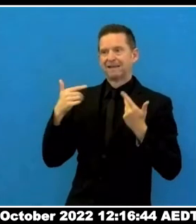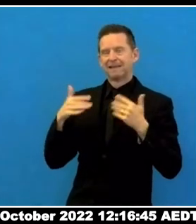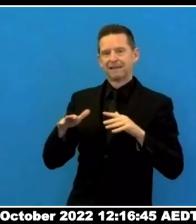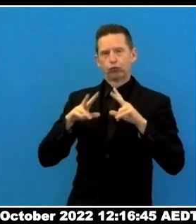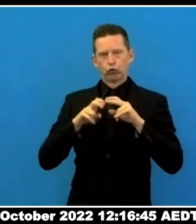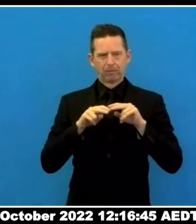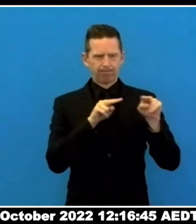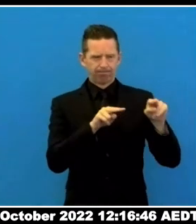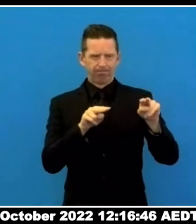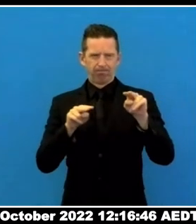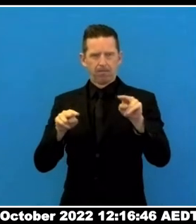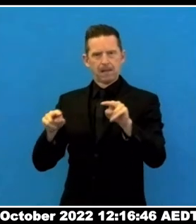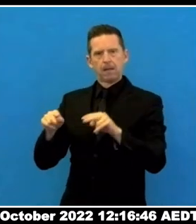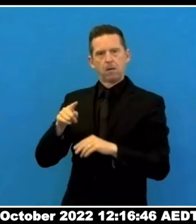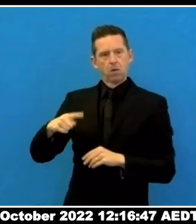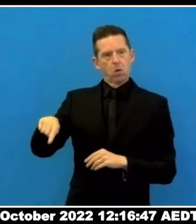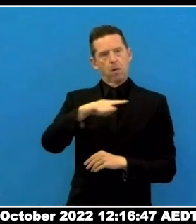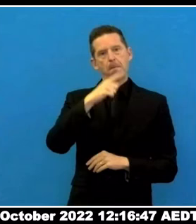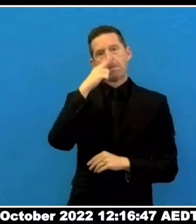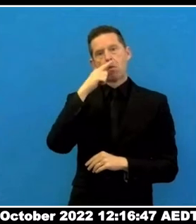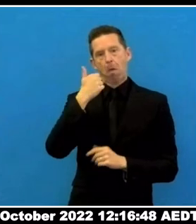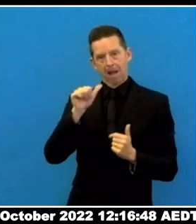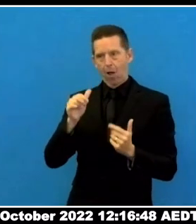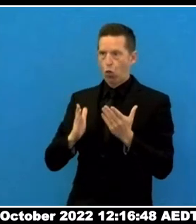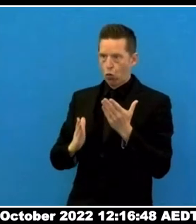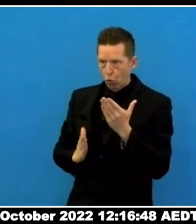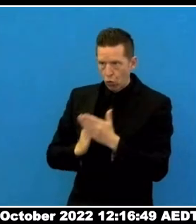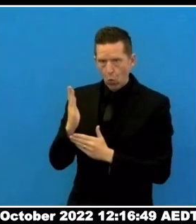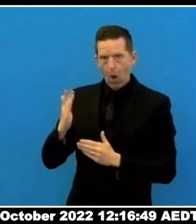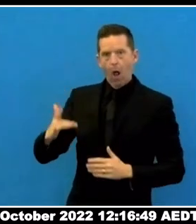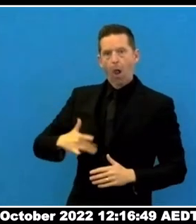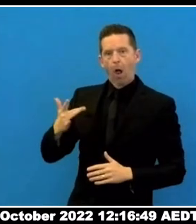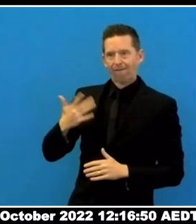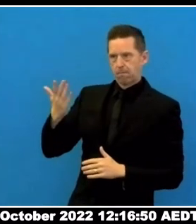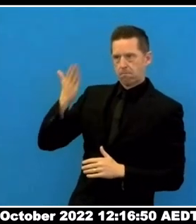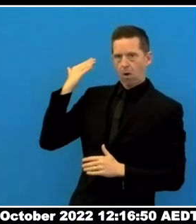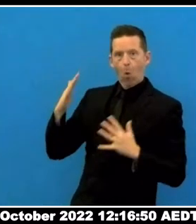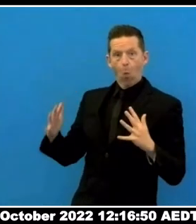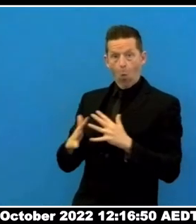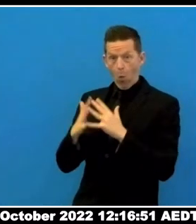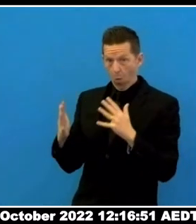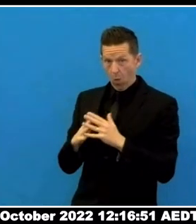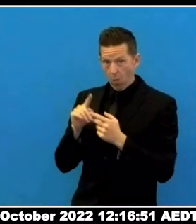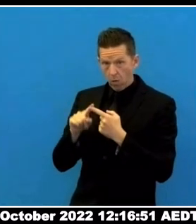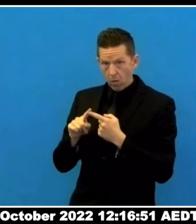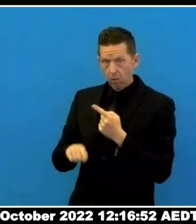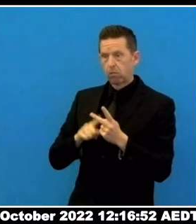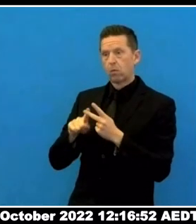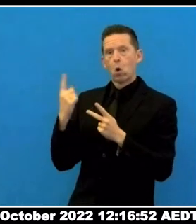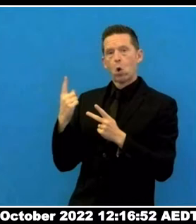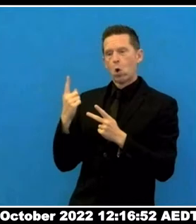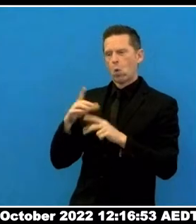who have been survivors of conflict, survivors of torture